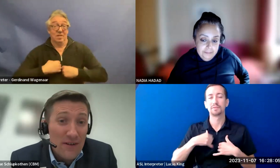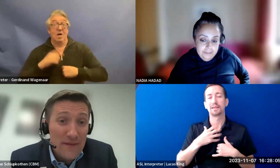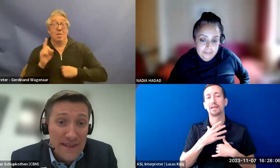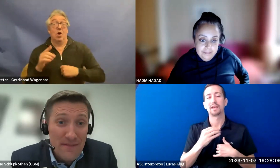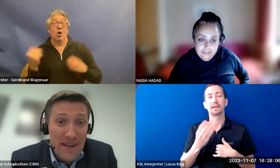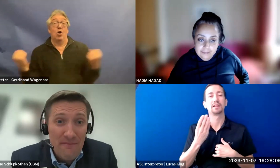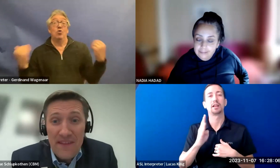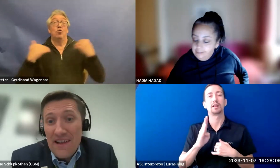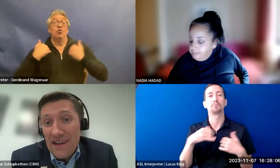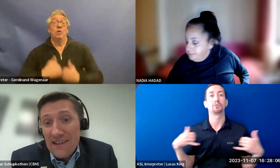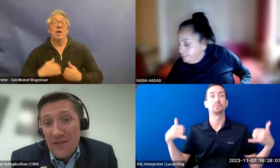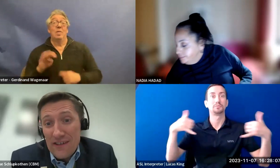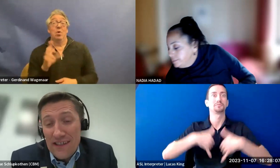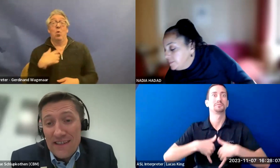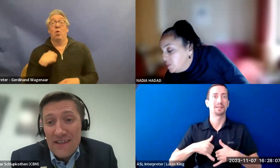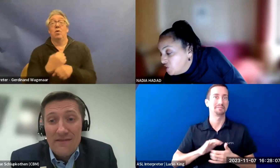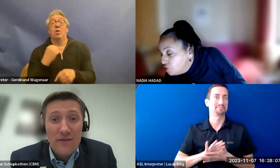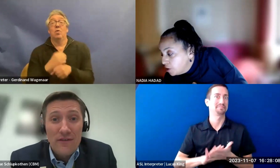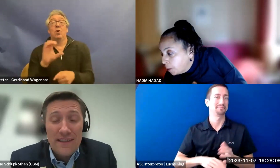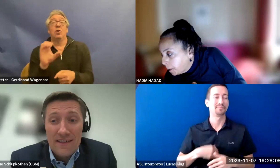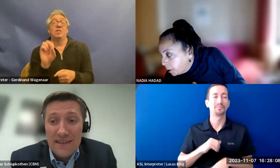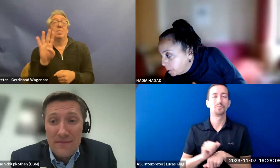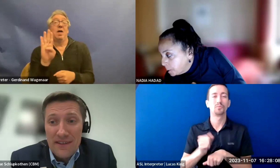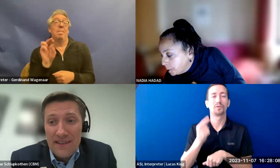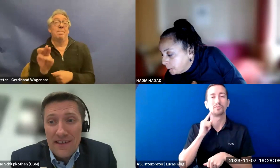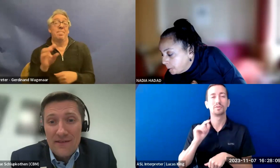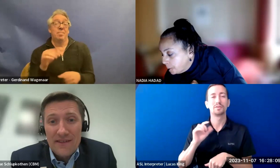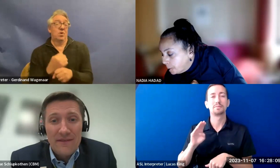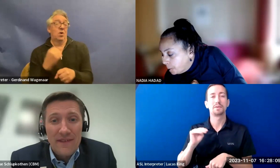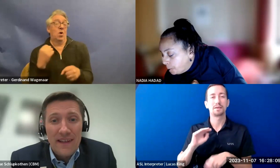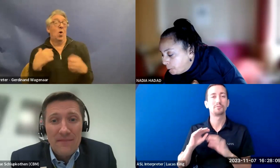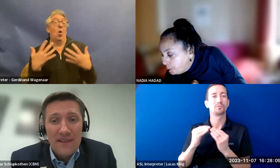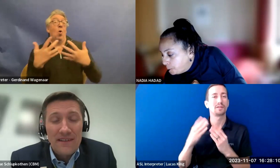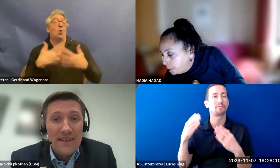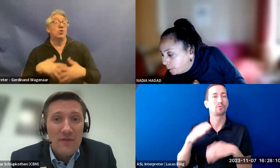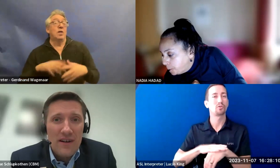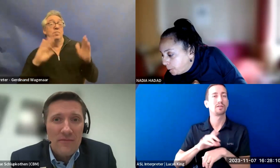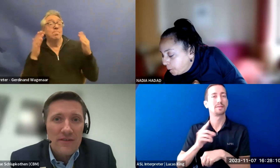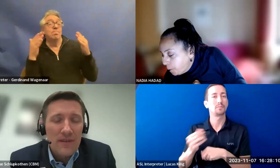I work for CBM, an organisation focusing on disability-inclusive development